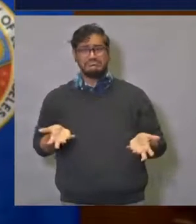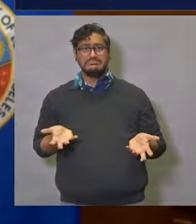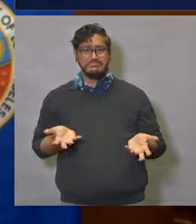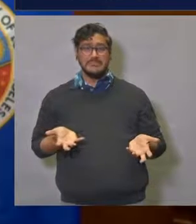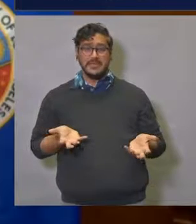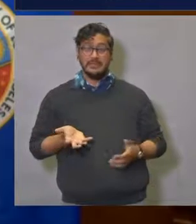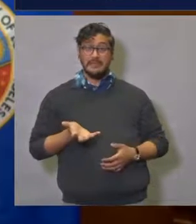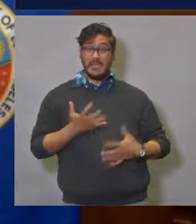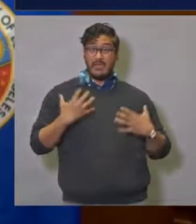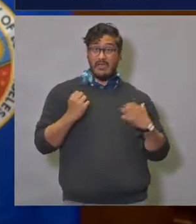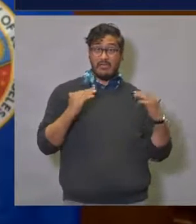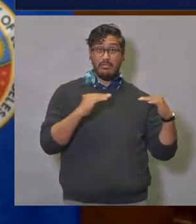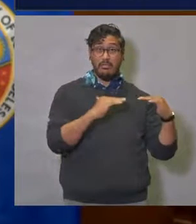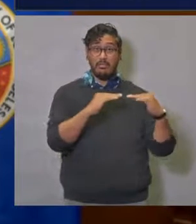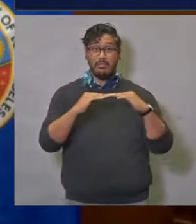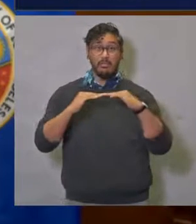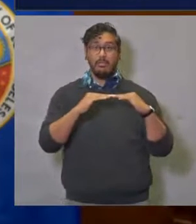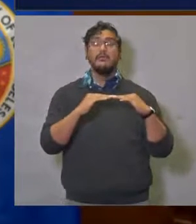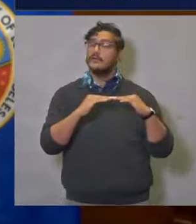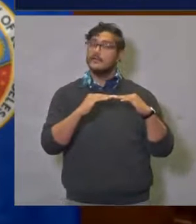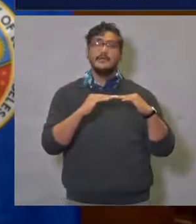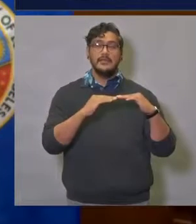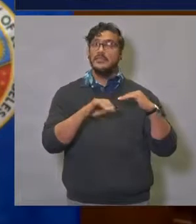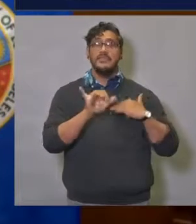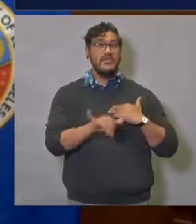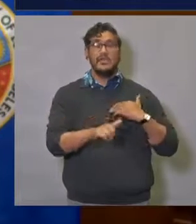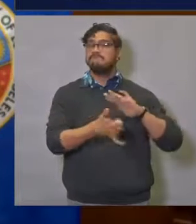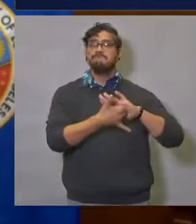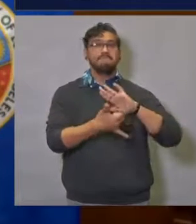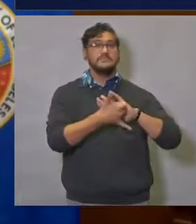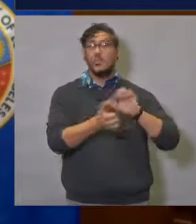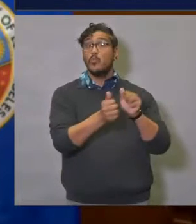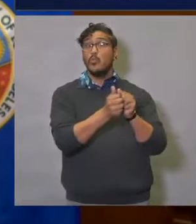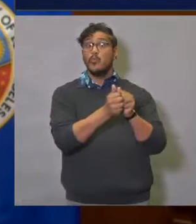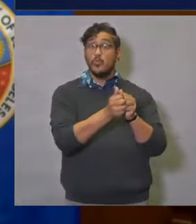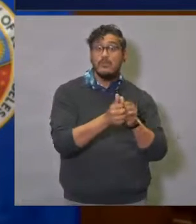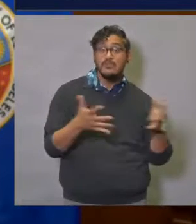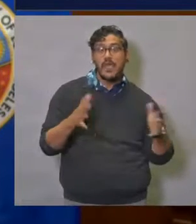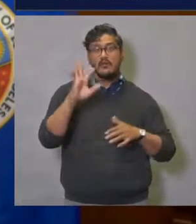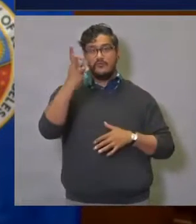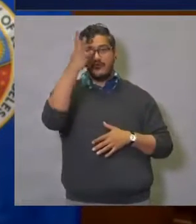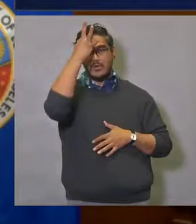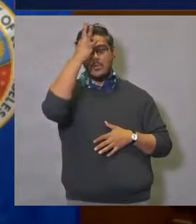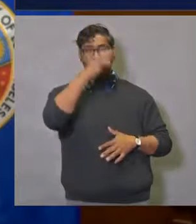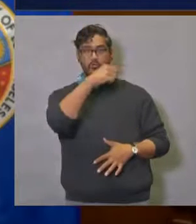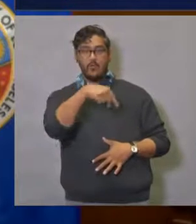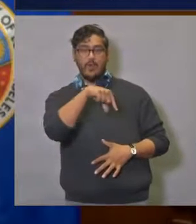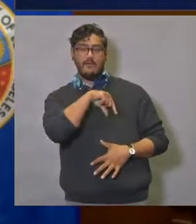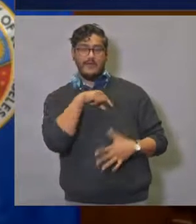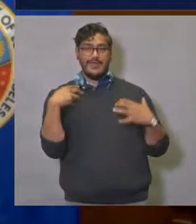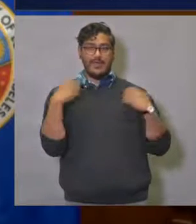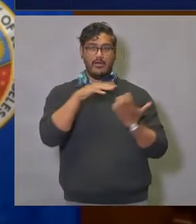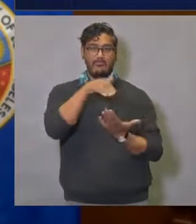YEAR.